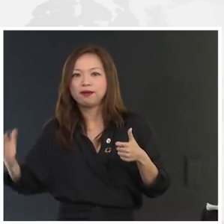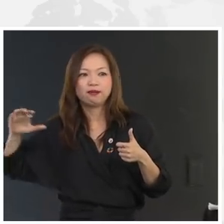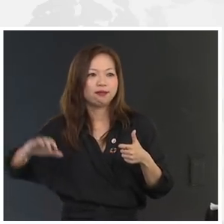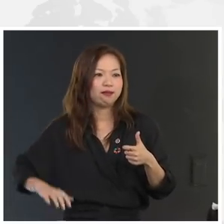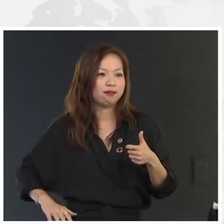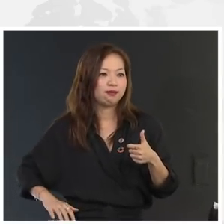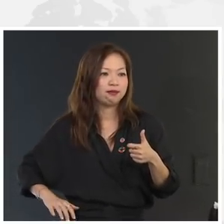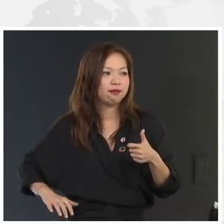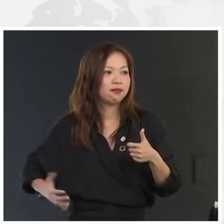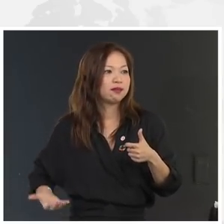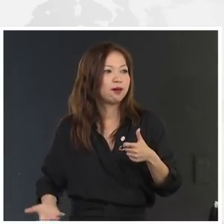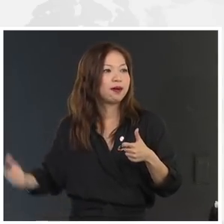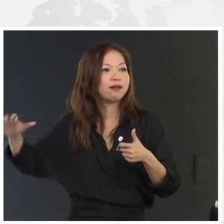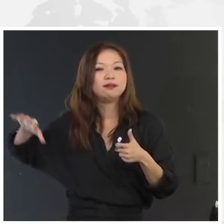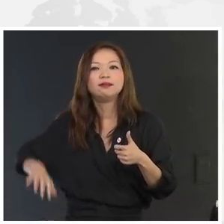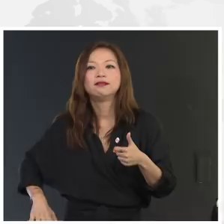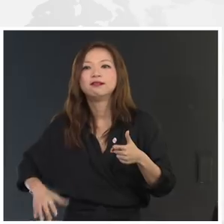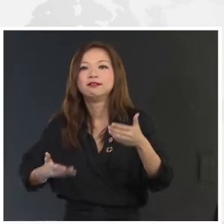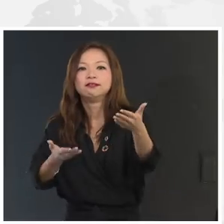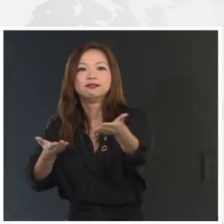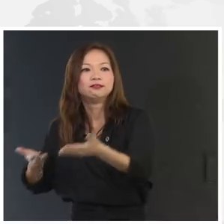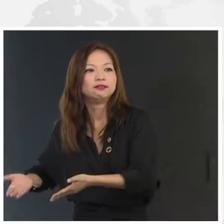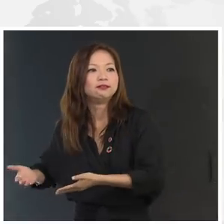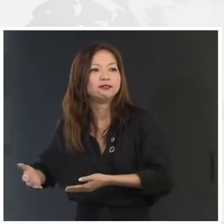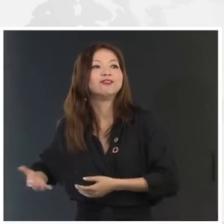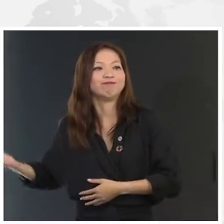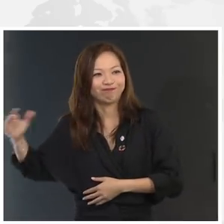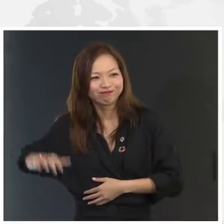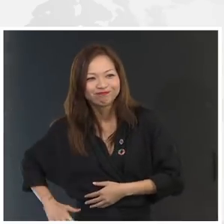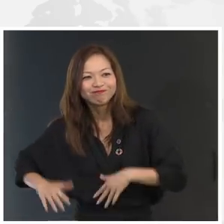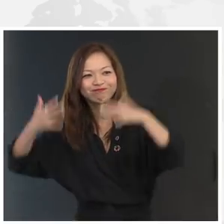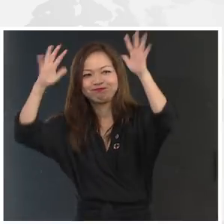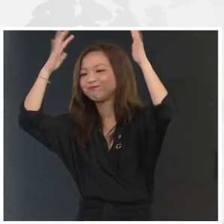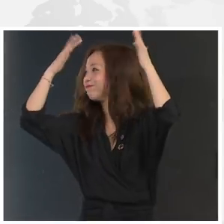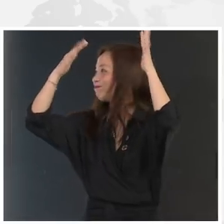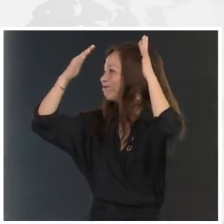to the representatives from embassies in Japan from countries around Asia. And they have been happy to agree to